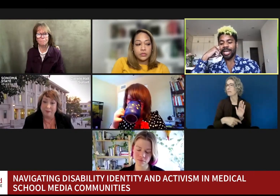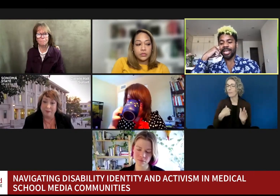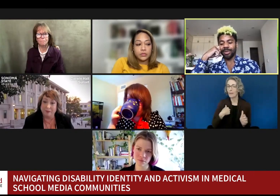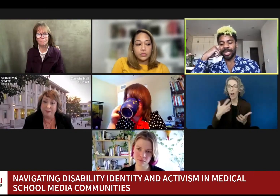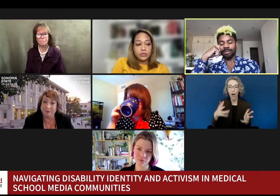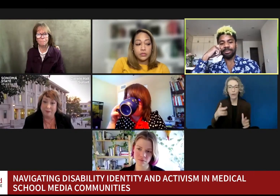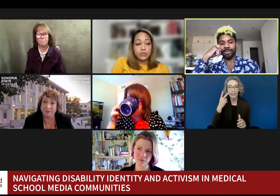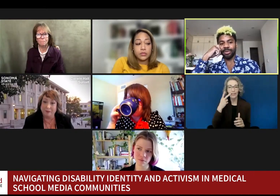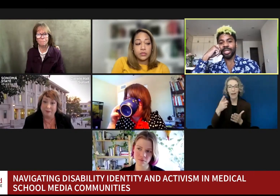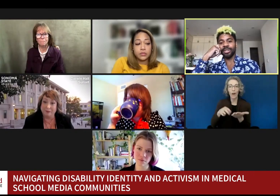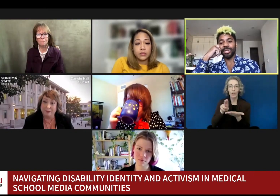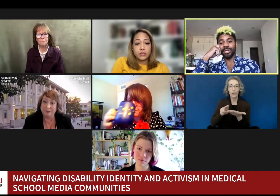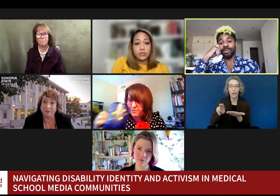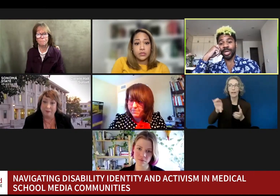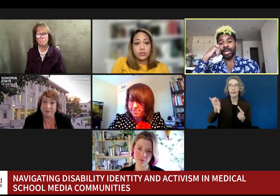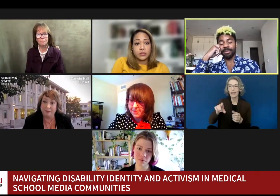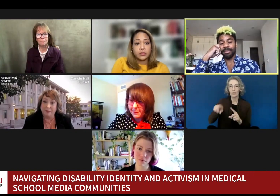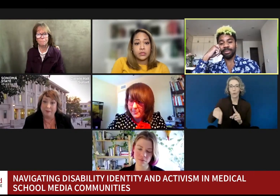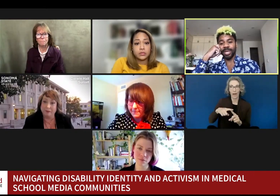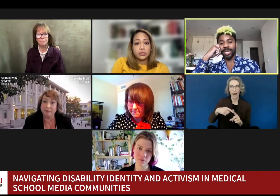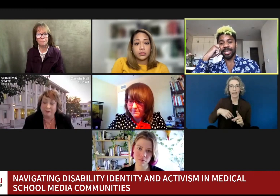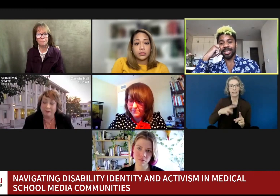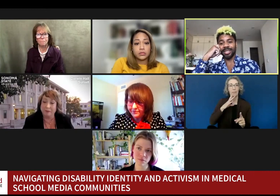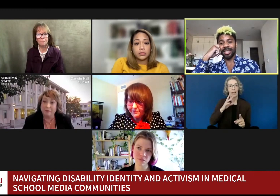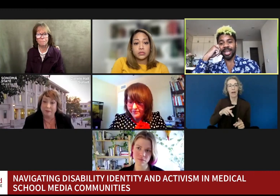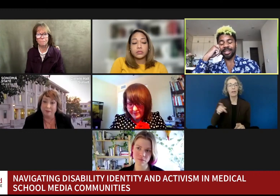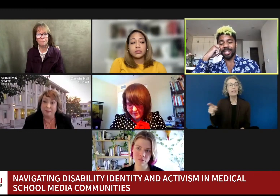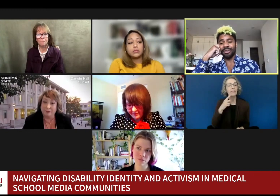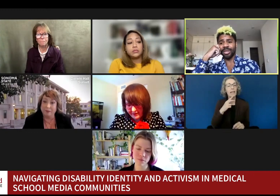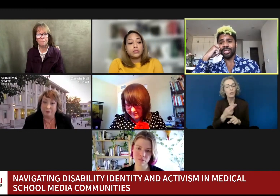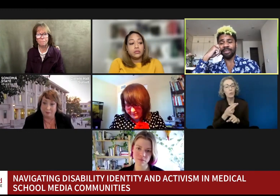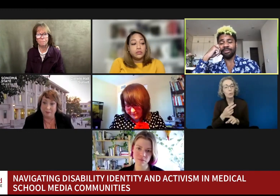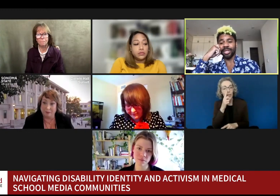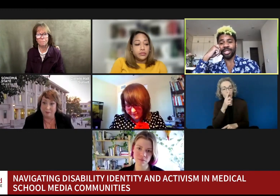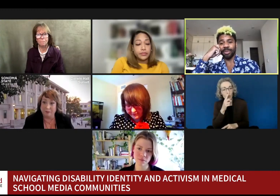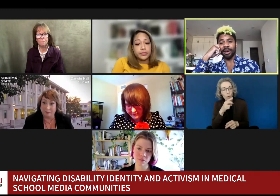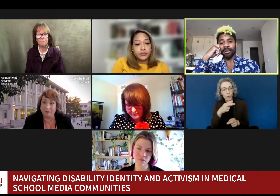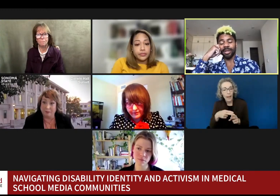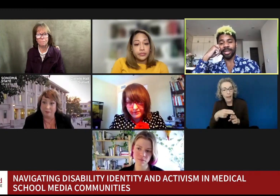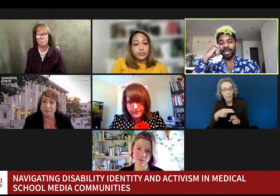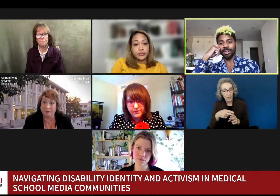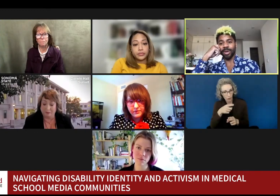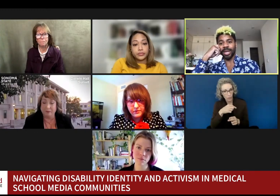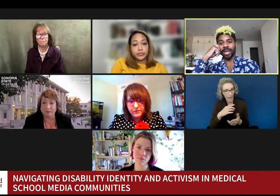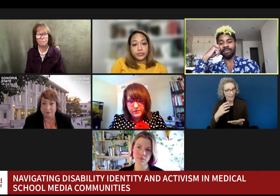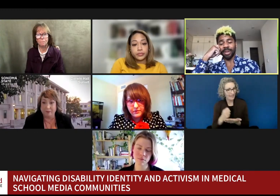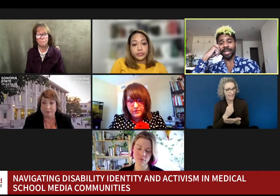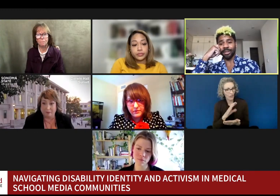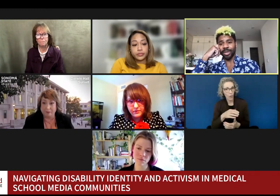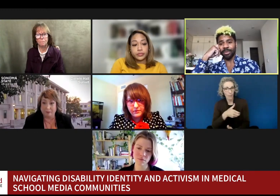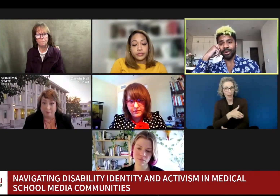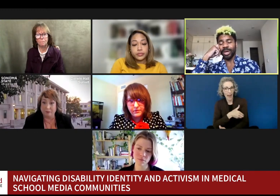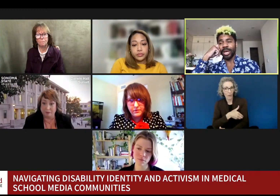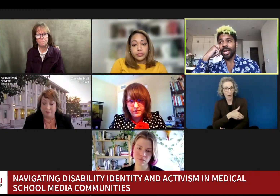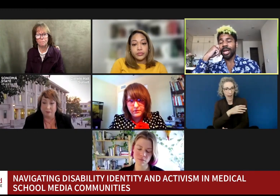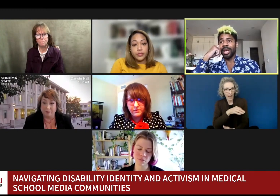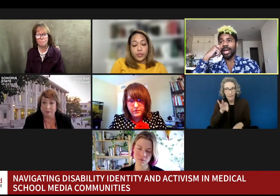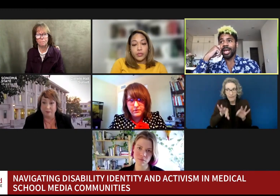And he was like, do it under a pseudonym, because then you can leverage your power in a way and find other people.